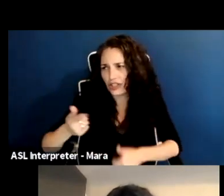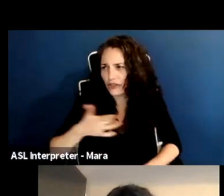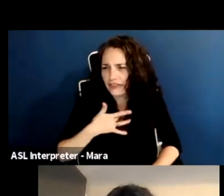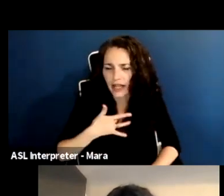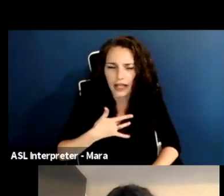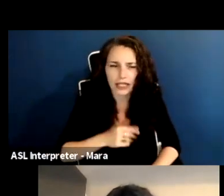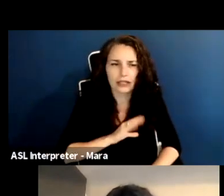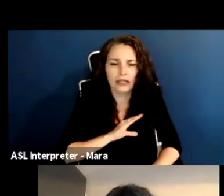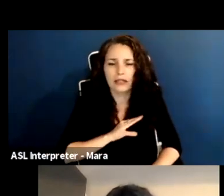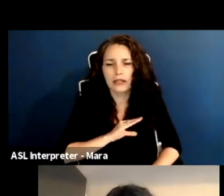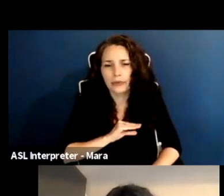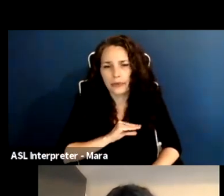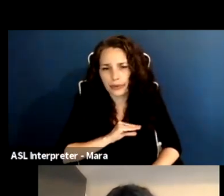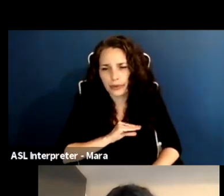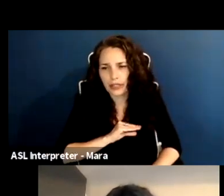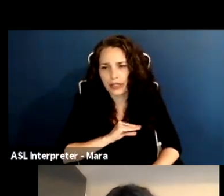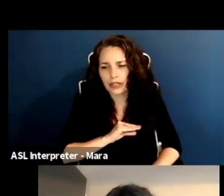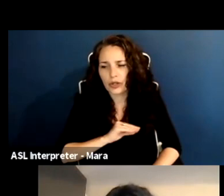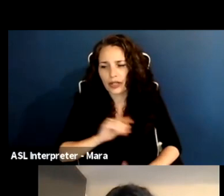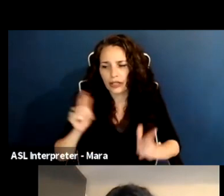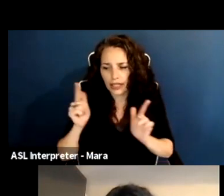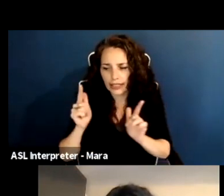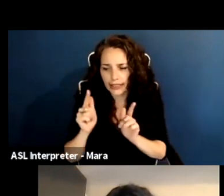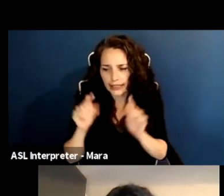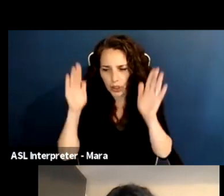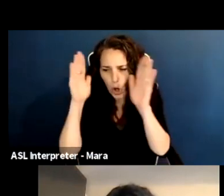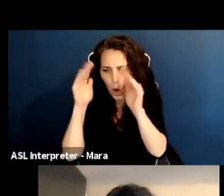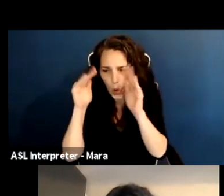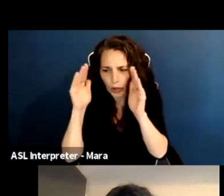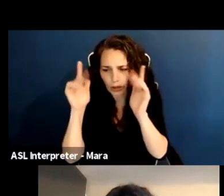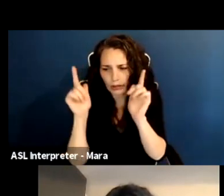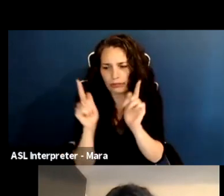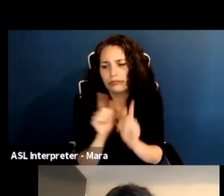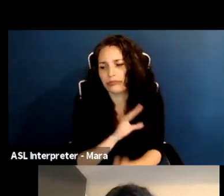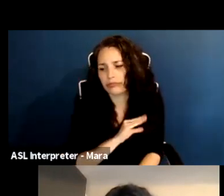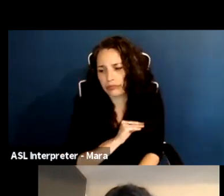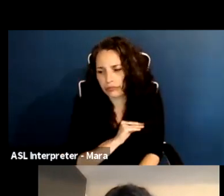the hope was hard to keep, it was hard to keep going. And how do you deal with all that?